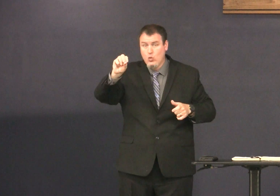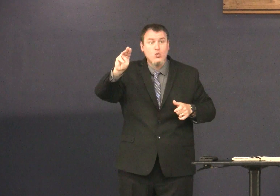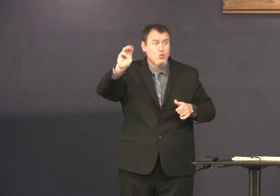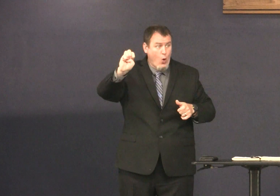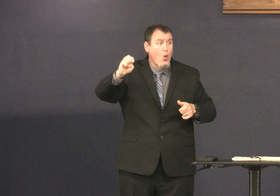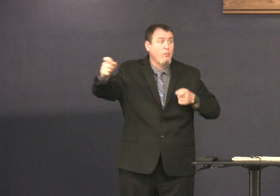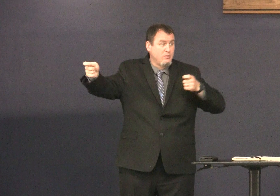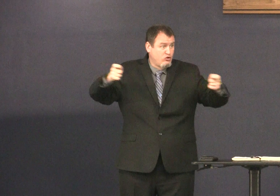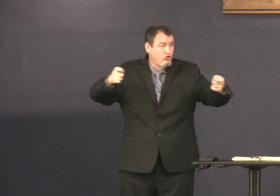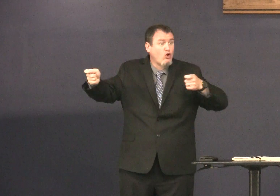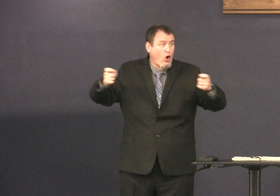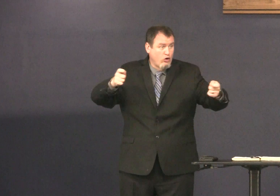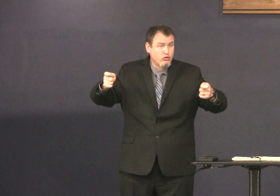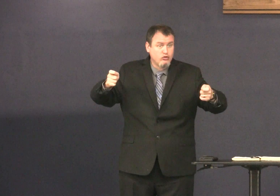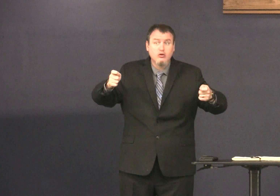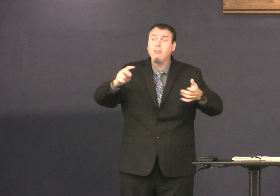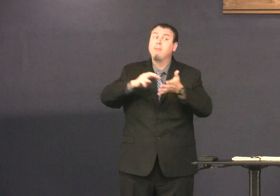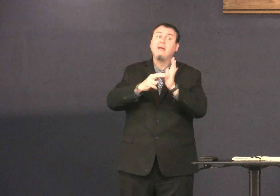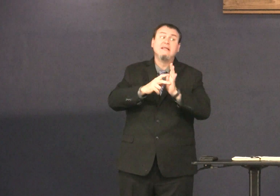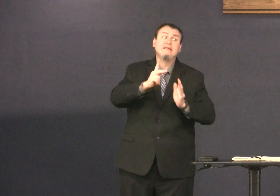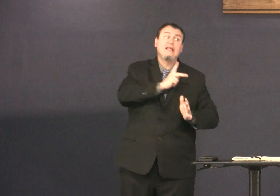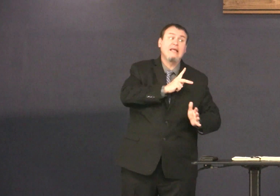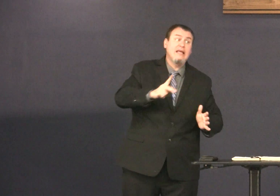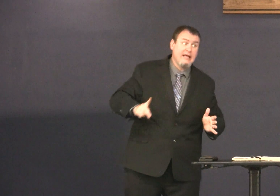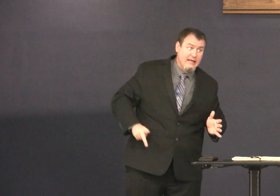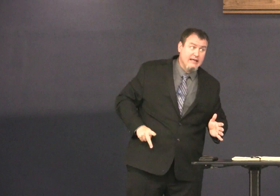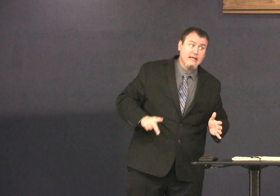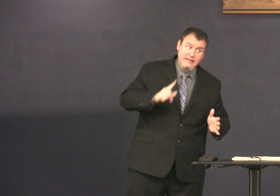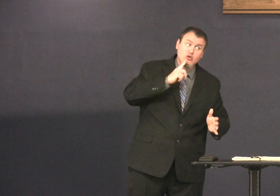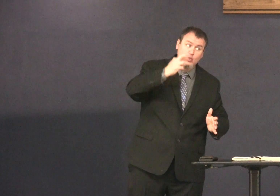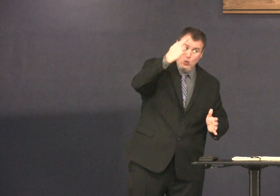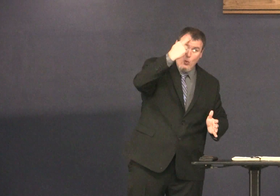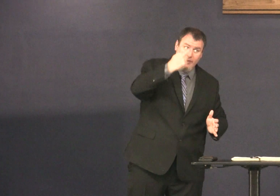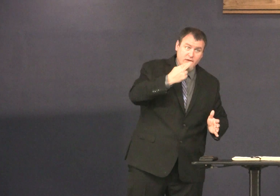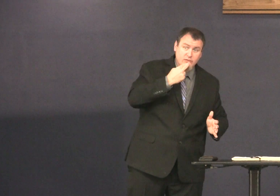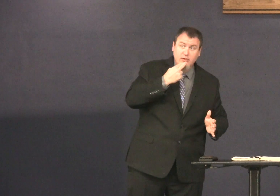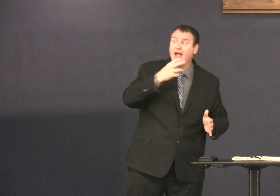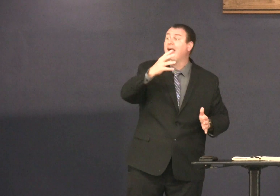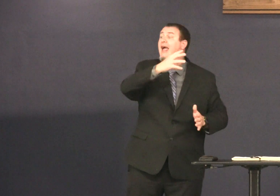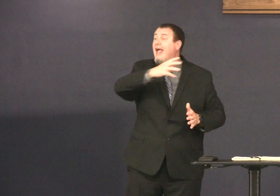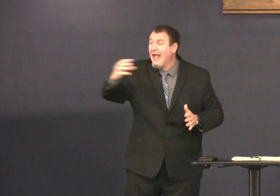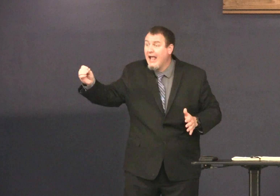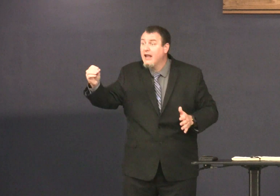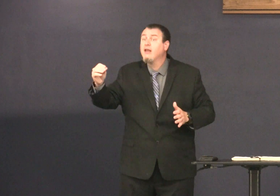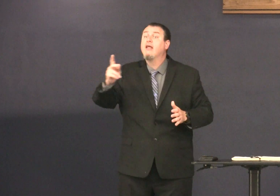the Jews it was the Romans they the ones that were the reigning King and